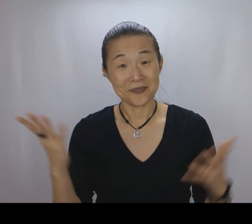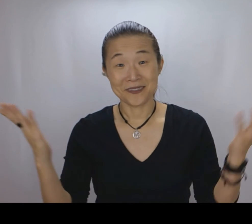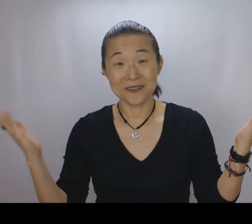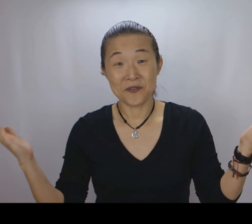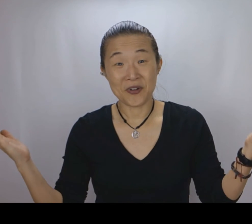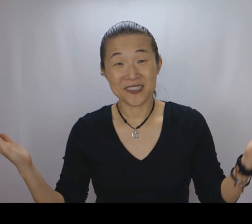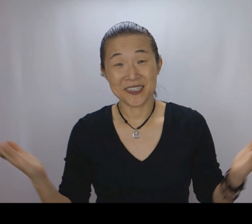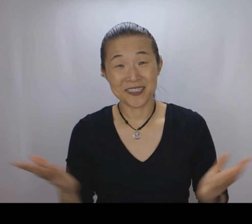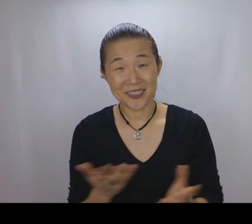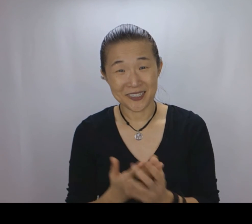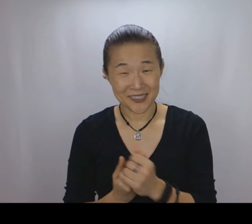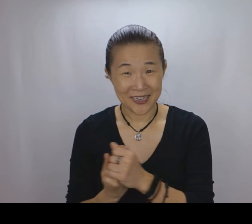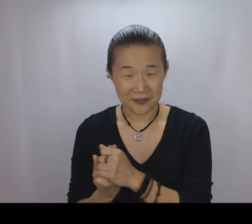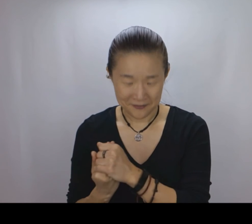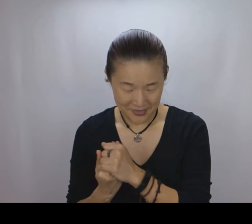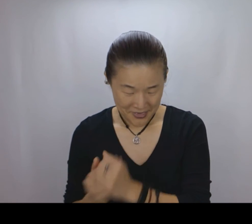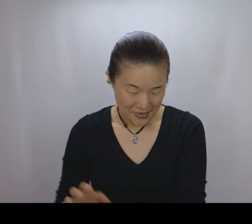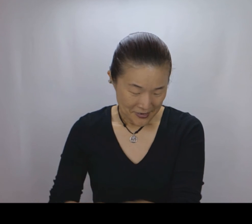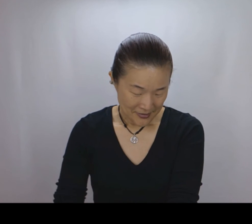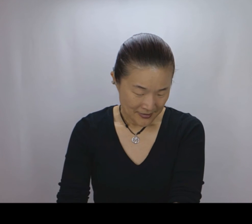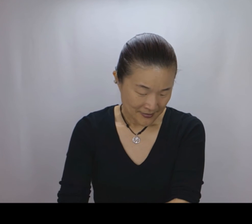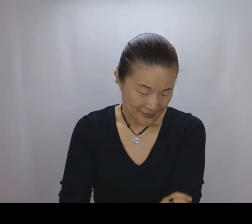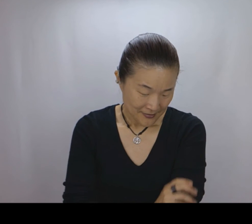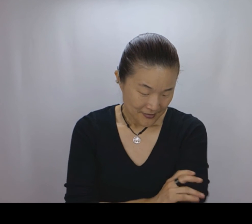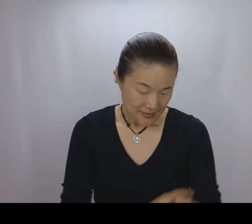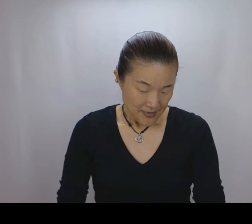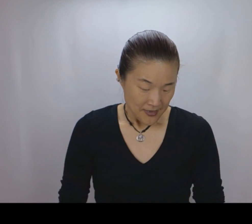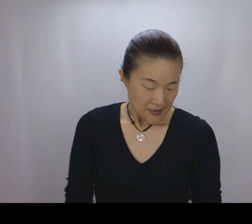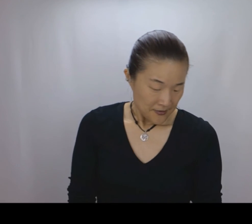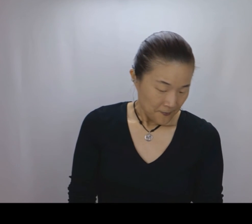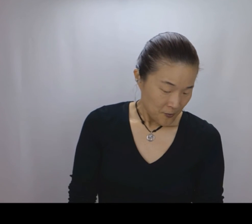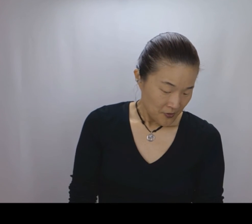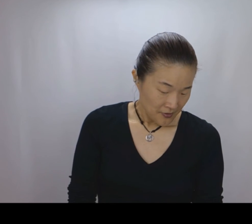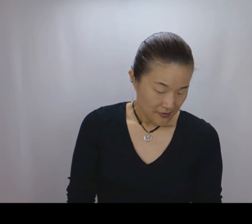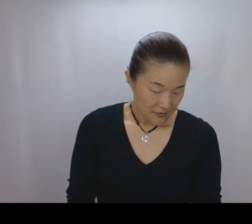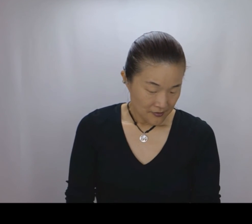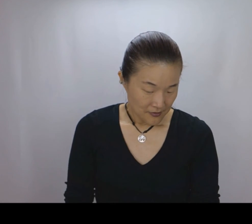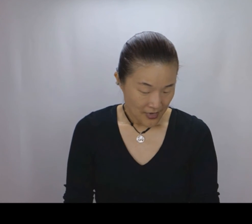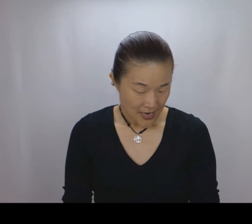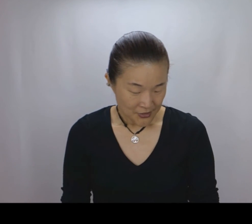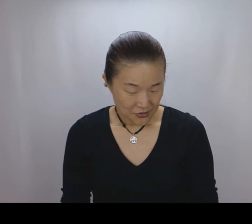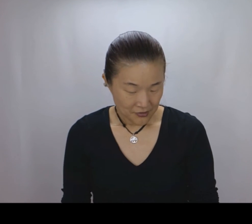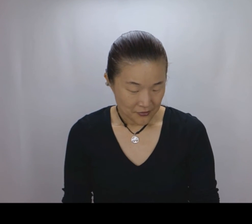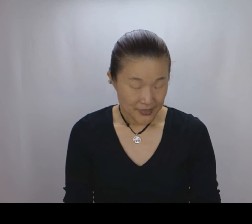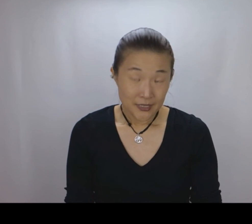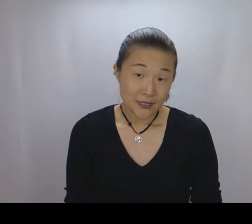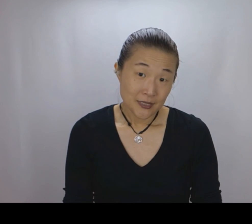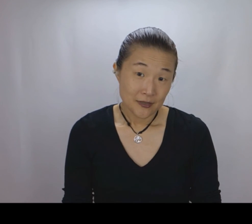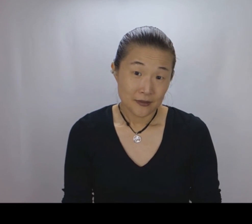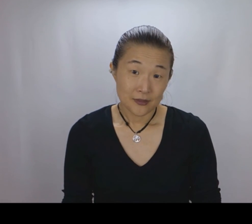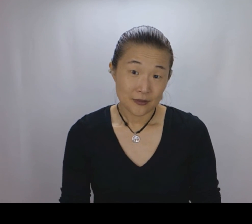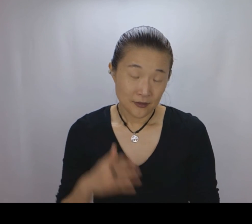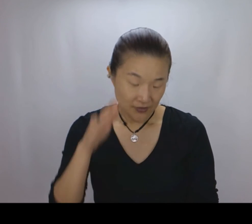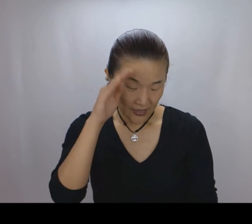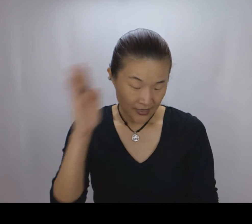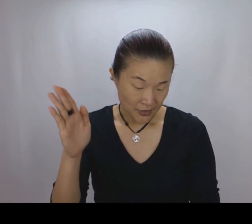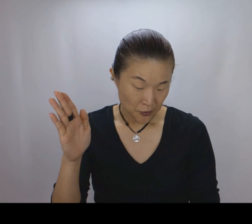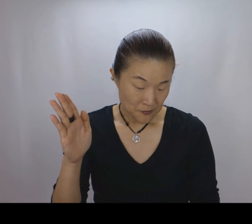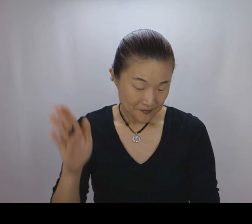You've already said a sentence now. For actual greetings. You've got hello,